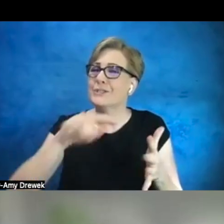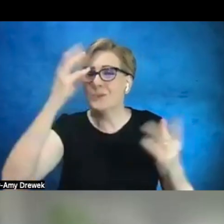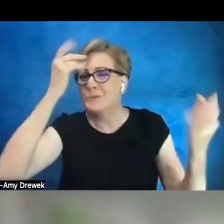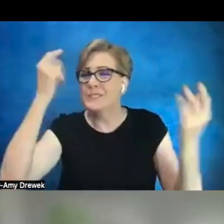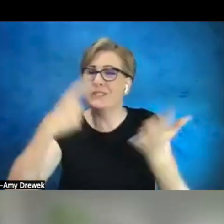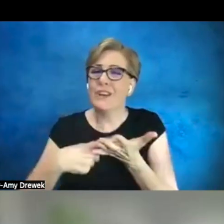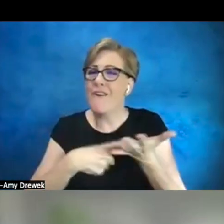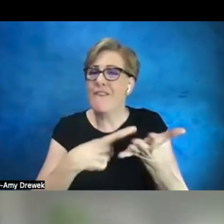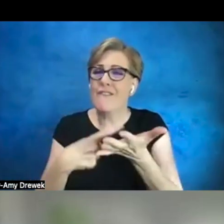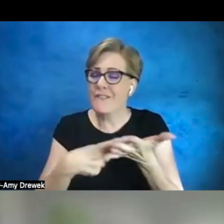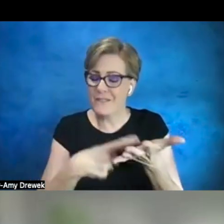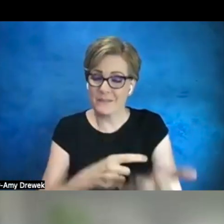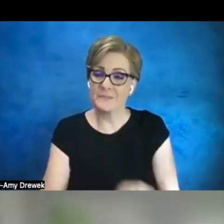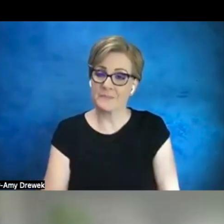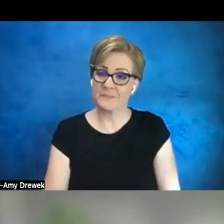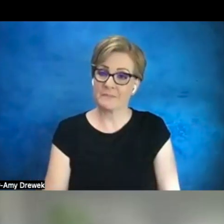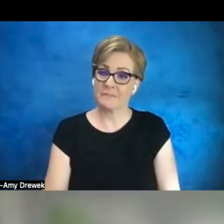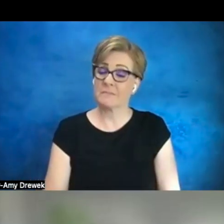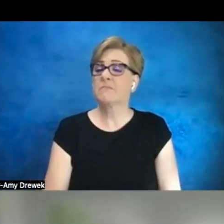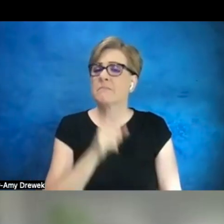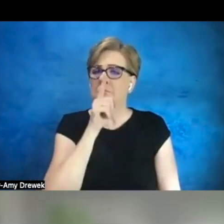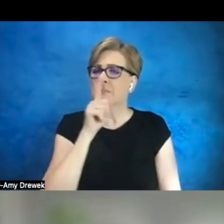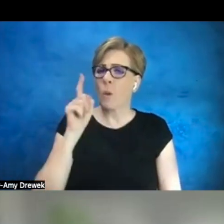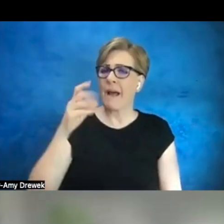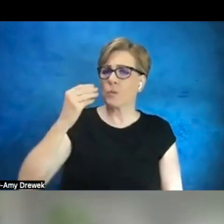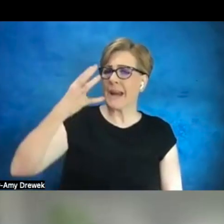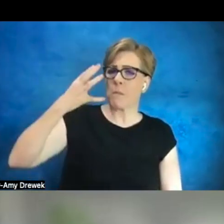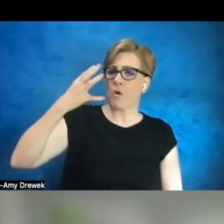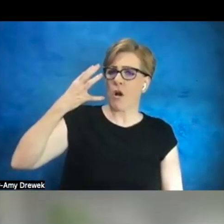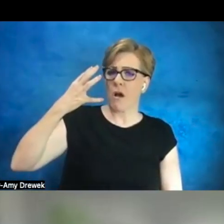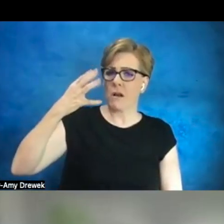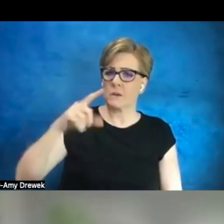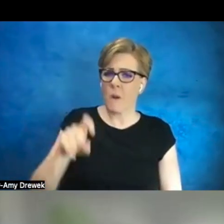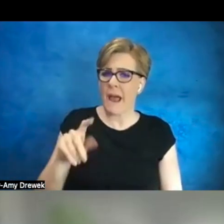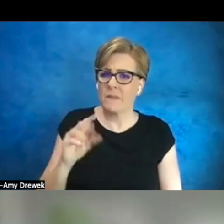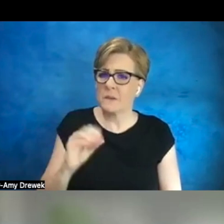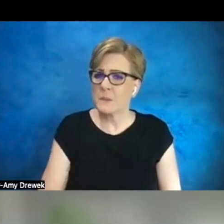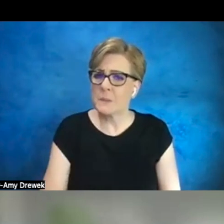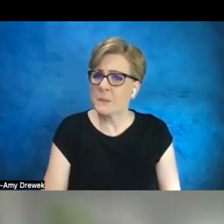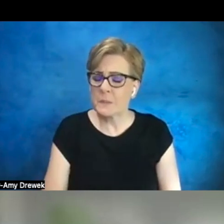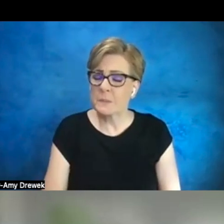not have to share your screen if you do not want to, or show your screen if you do not want to.